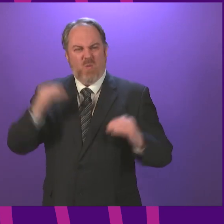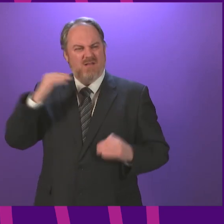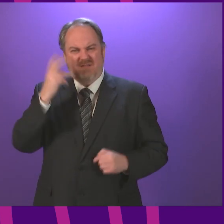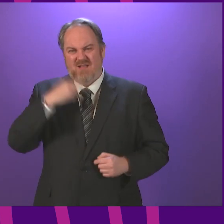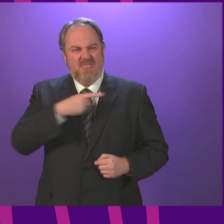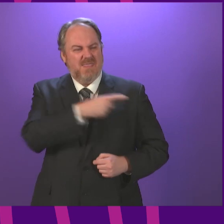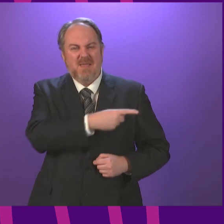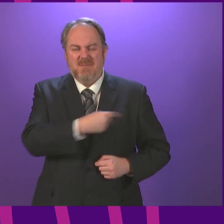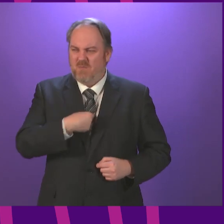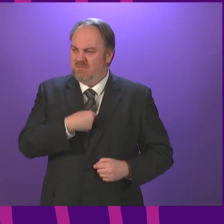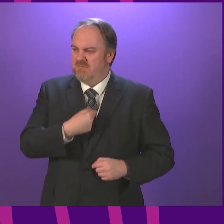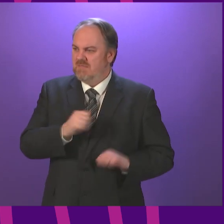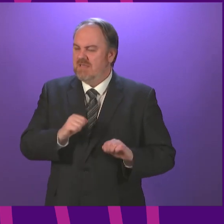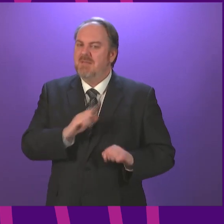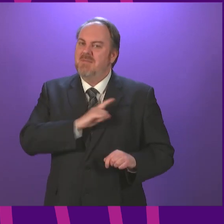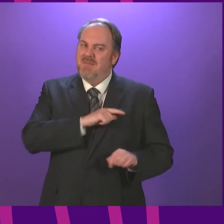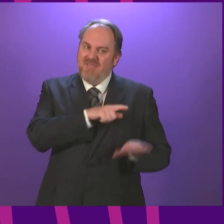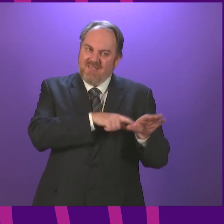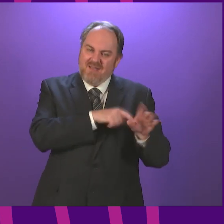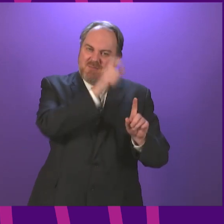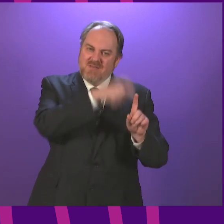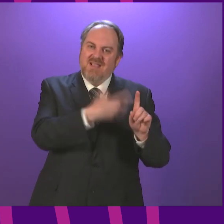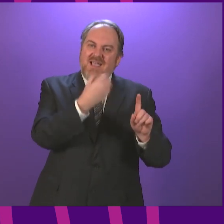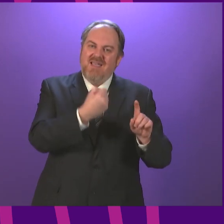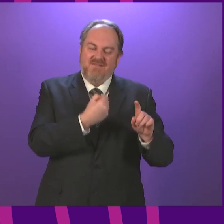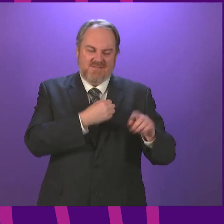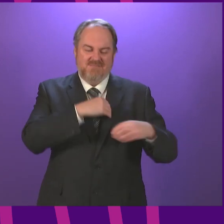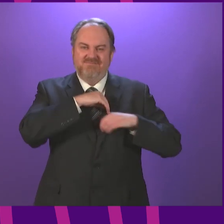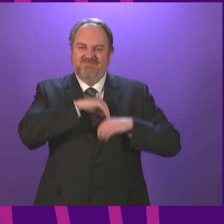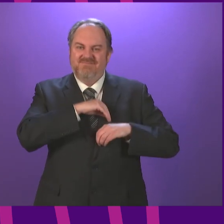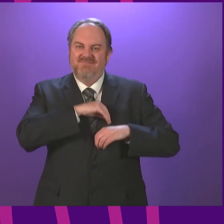is likely to be because the person in the younger age group has an underlying health